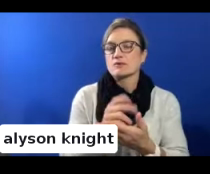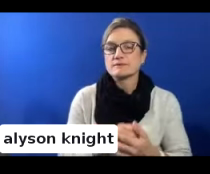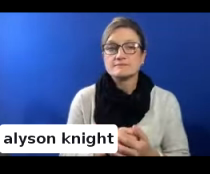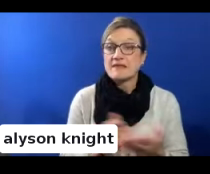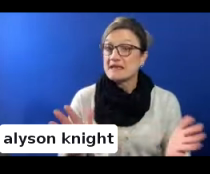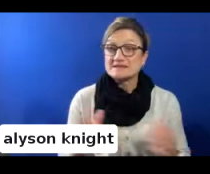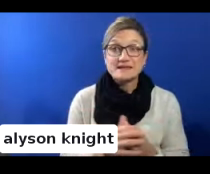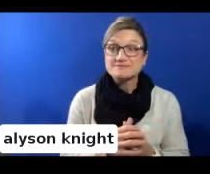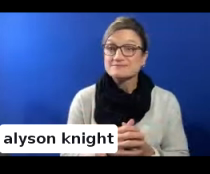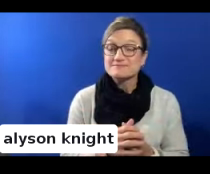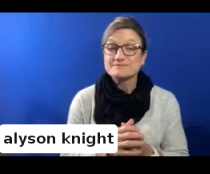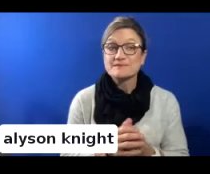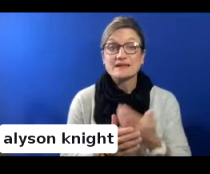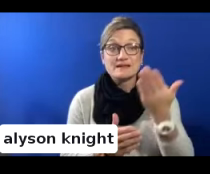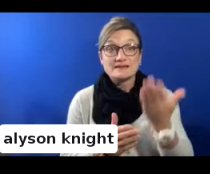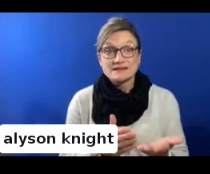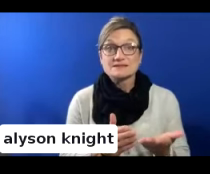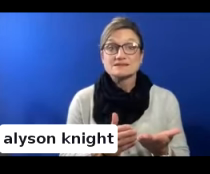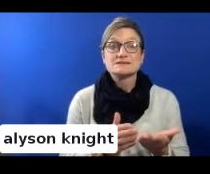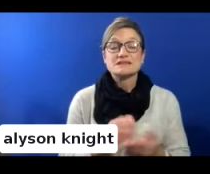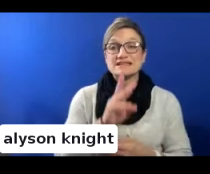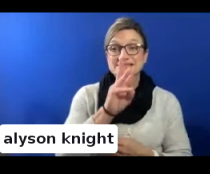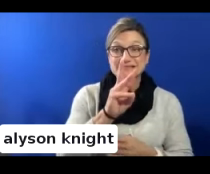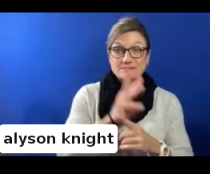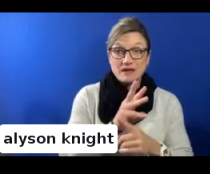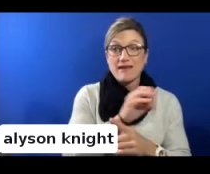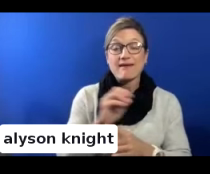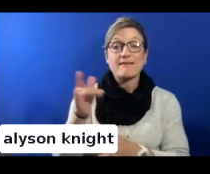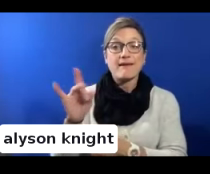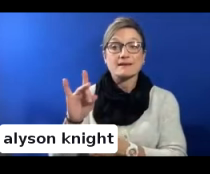This is the 6 and 18-month check-in report. Just two questions.